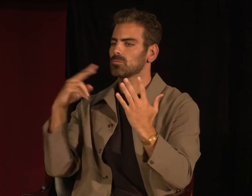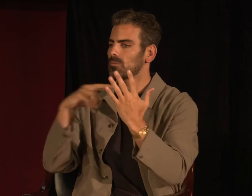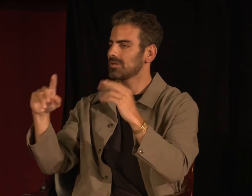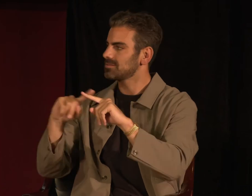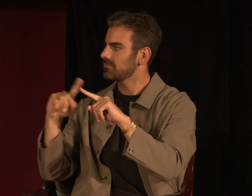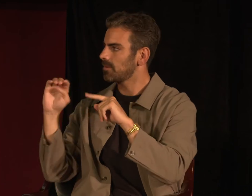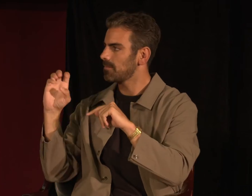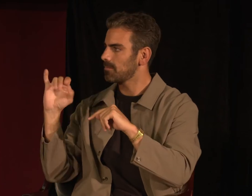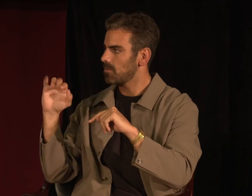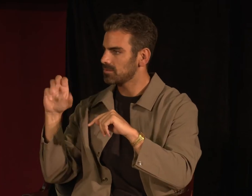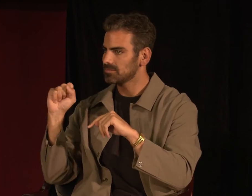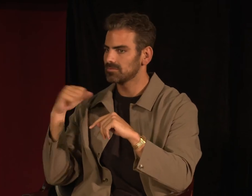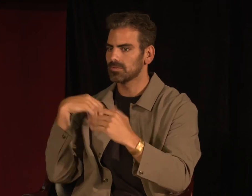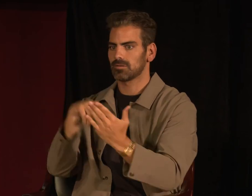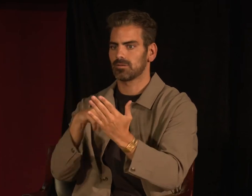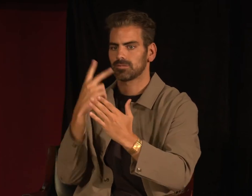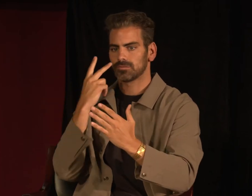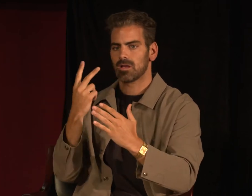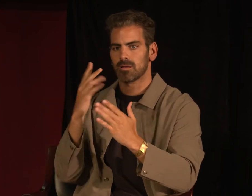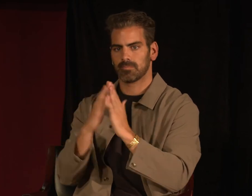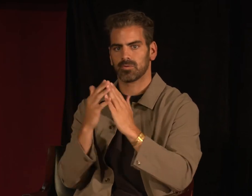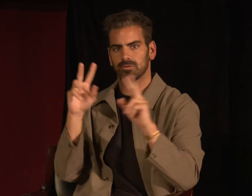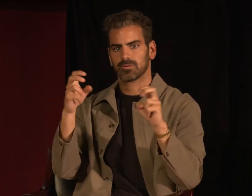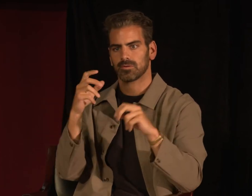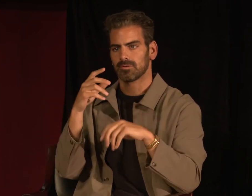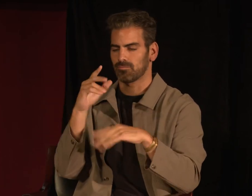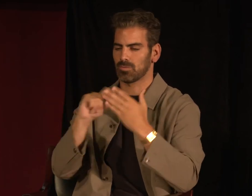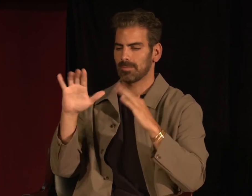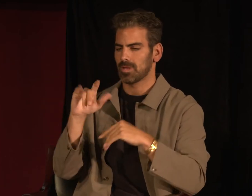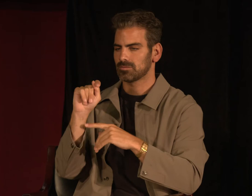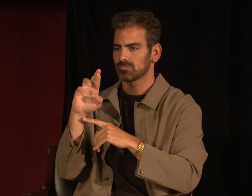Of course, with any book, you would essentially plan it out ahead of time. And we read a lot of memoirs.